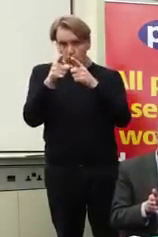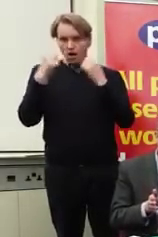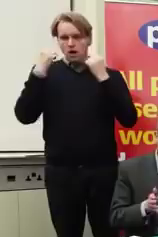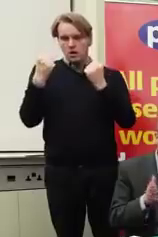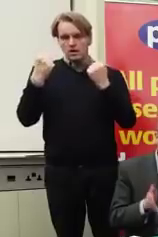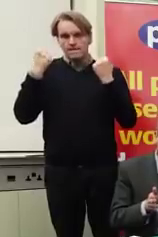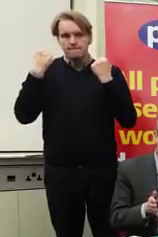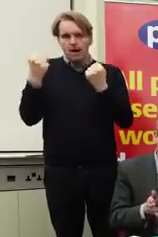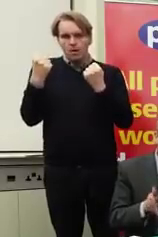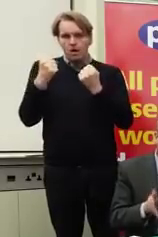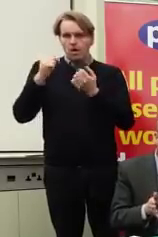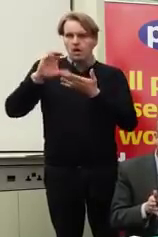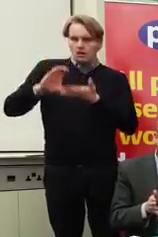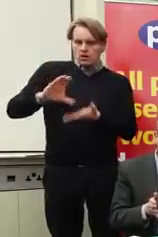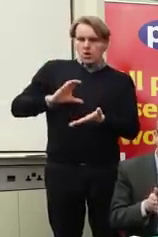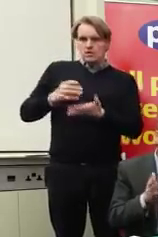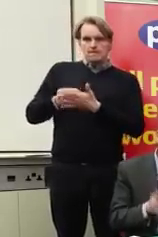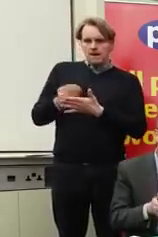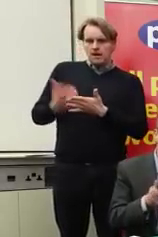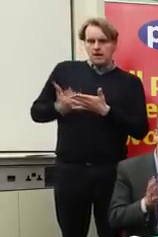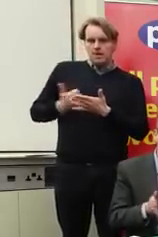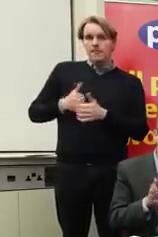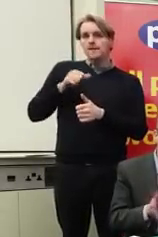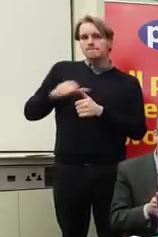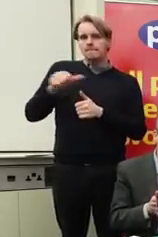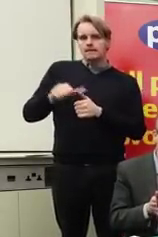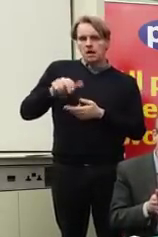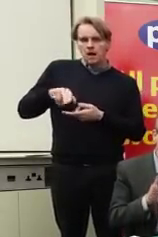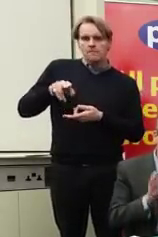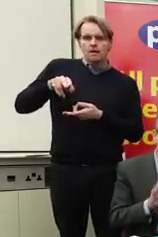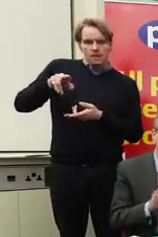money in your pocket that was better than the rate of inflation. The best way